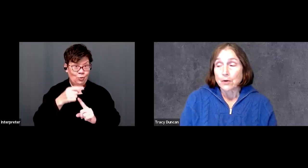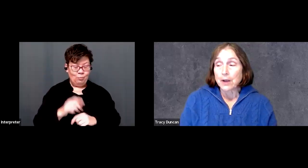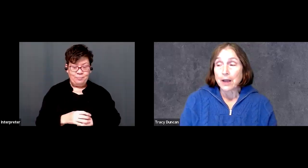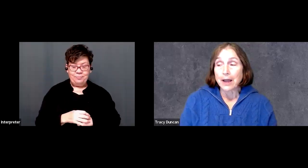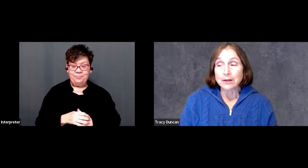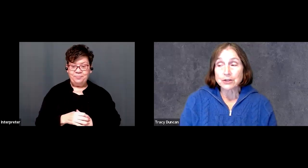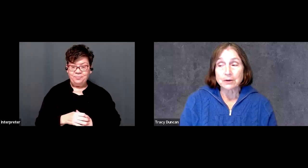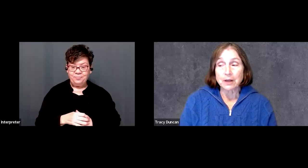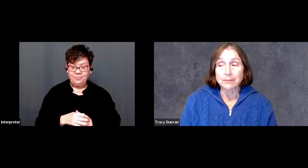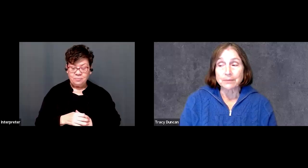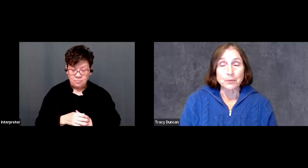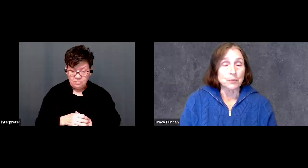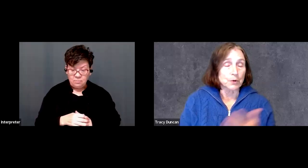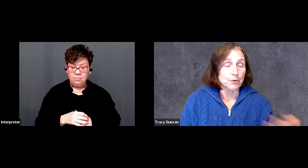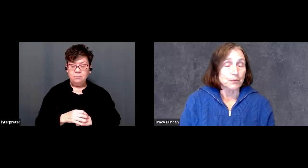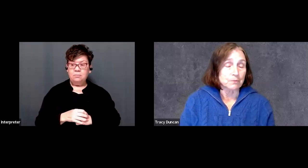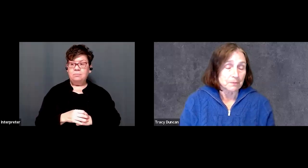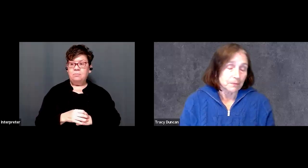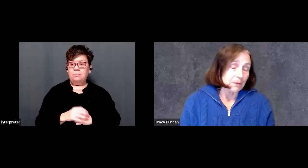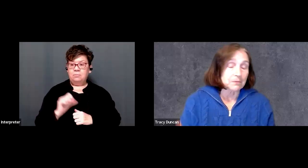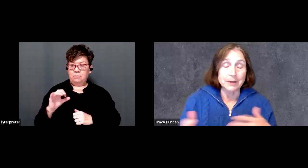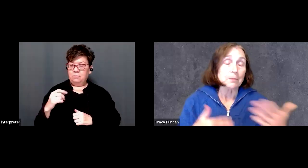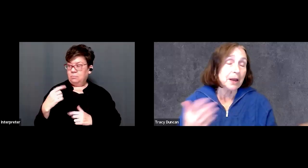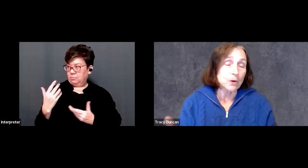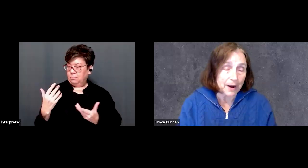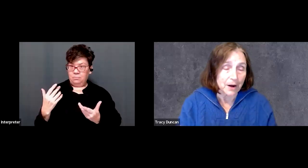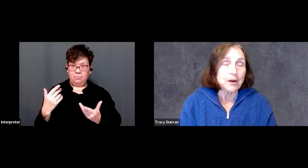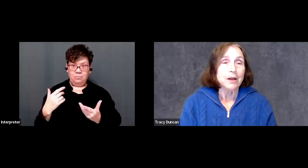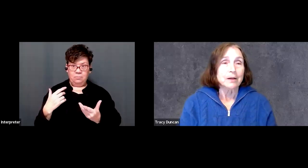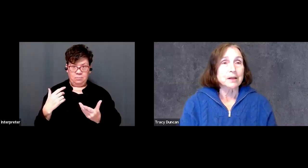So as, uh... we've been made aware,